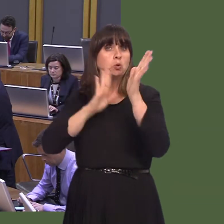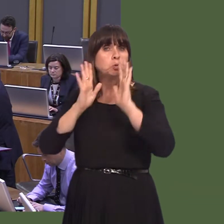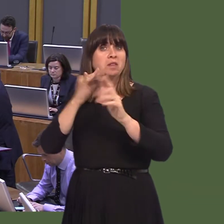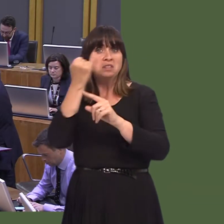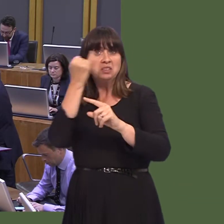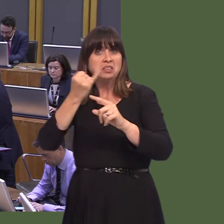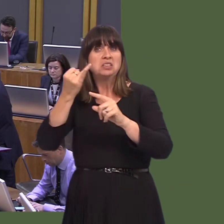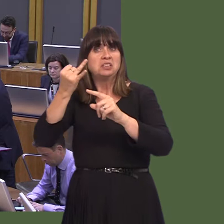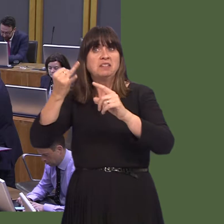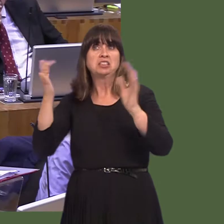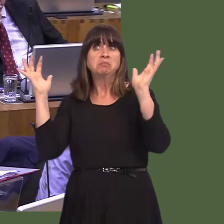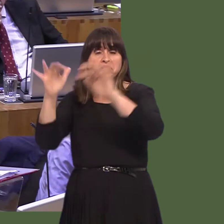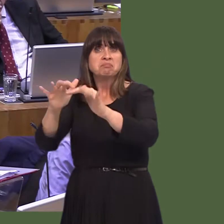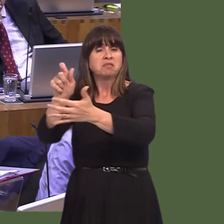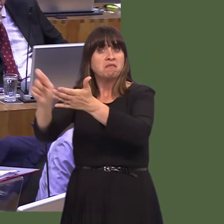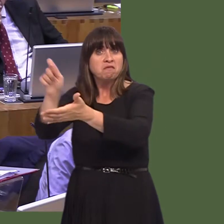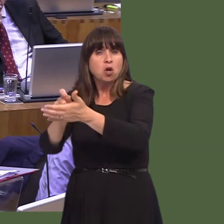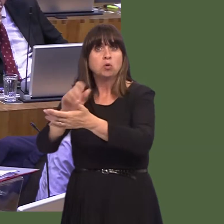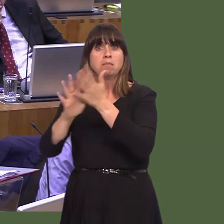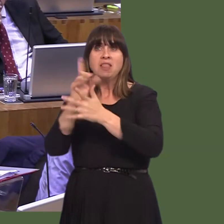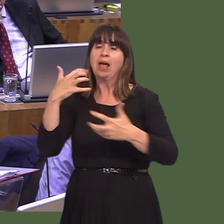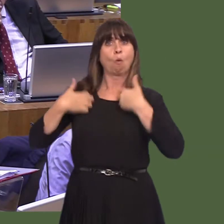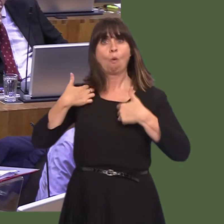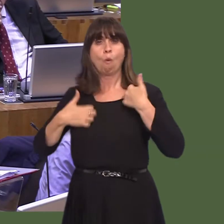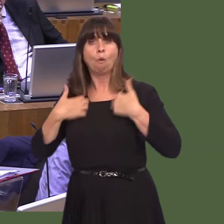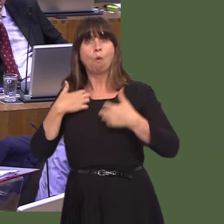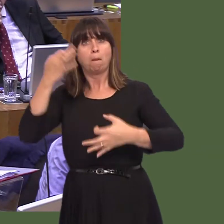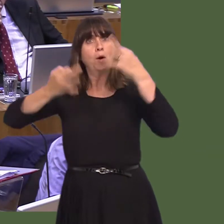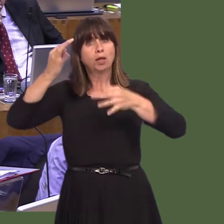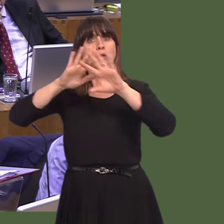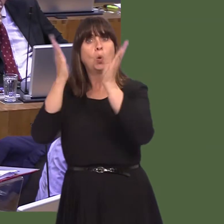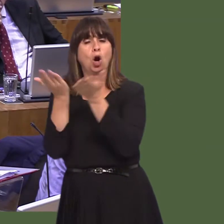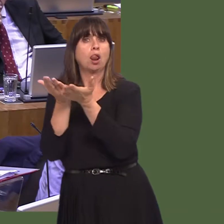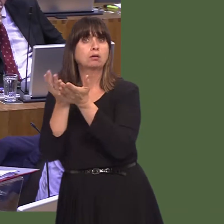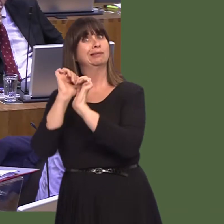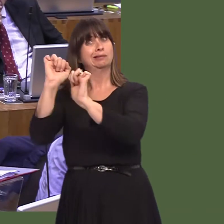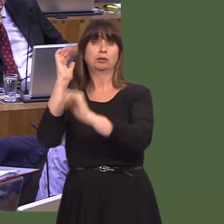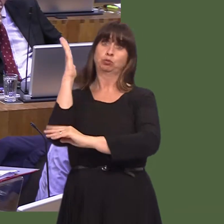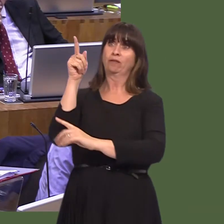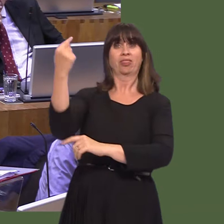who were 16 and 17 years old, showing that they were engaged, one side or the other, in the issues in 2014.